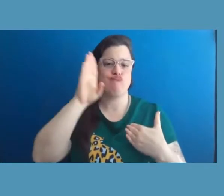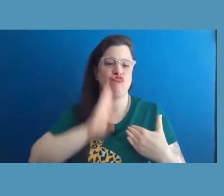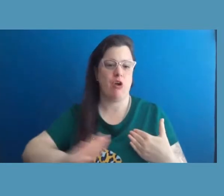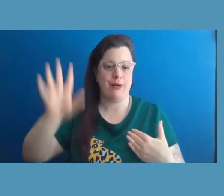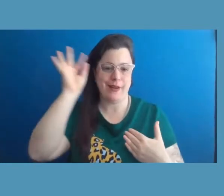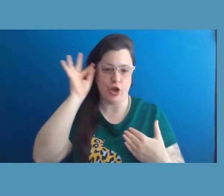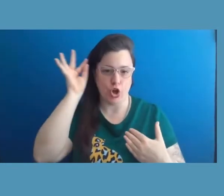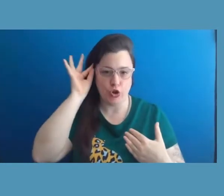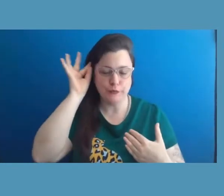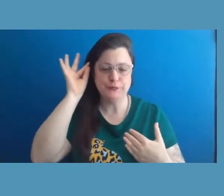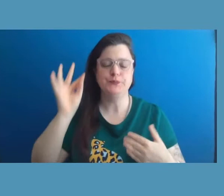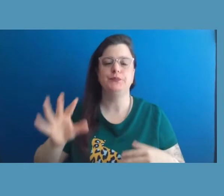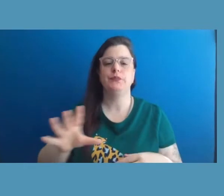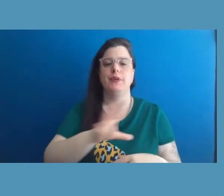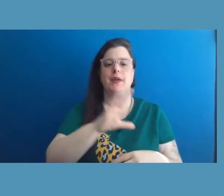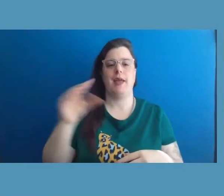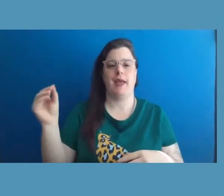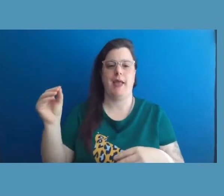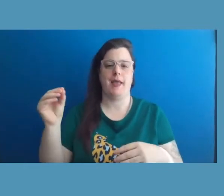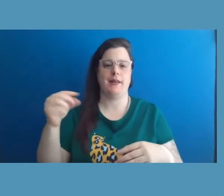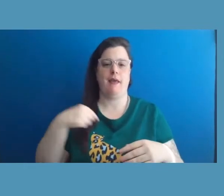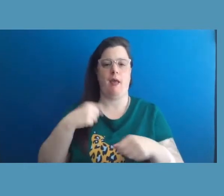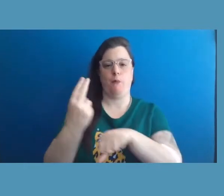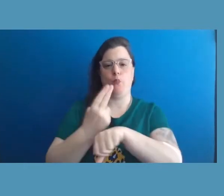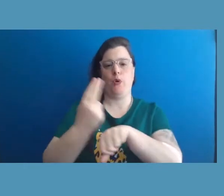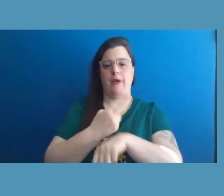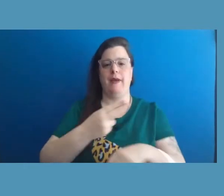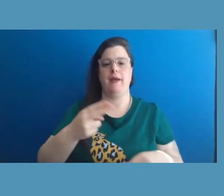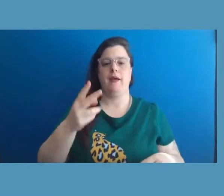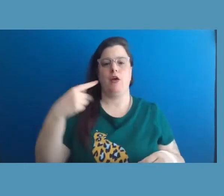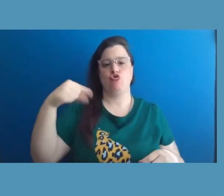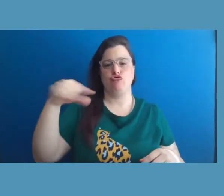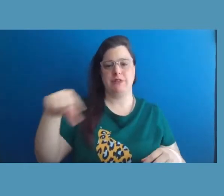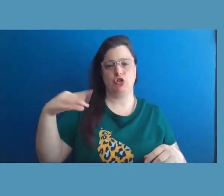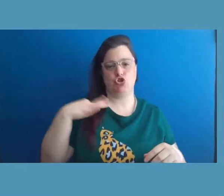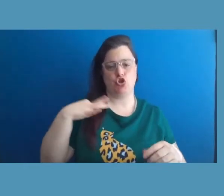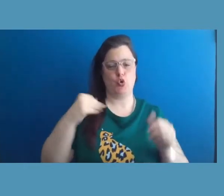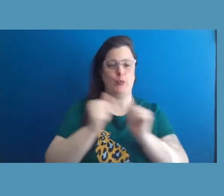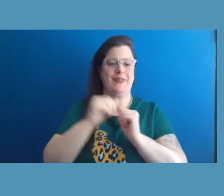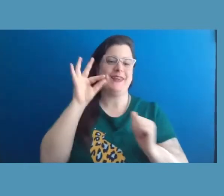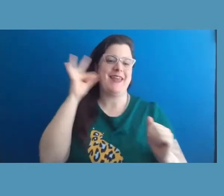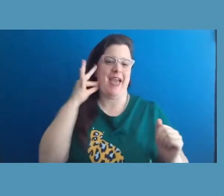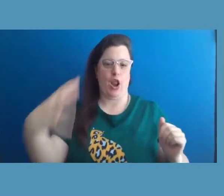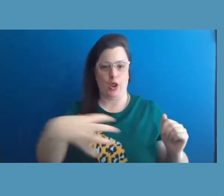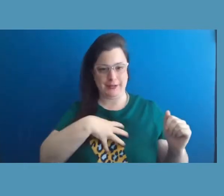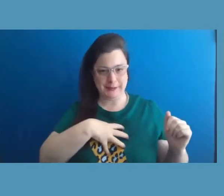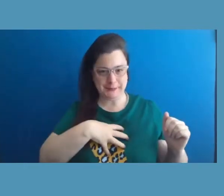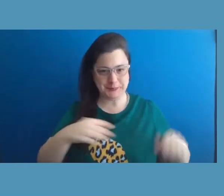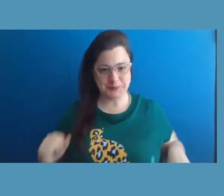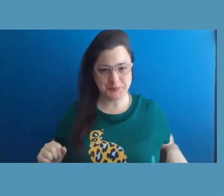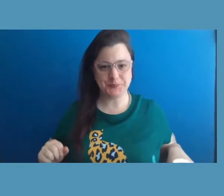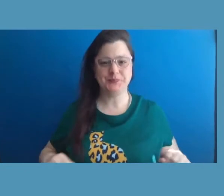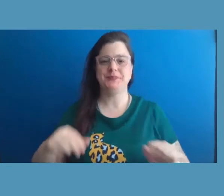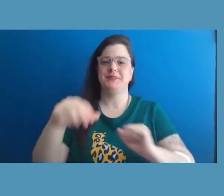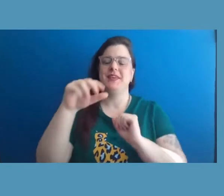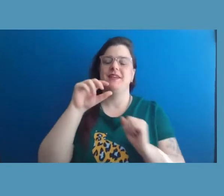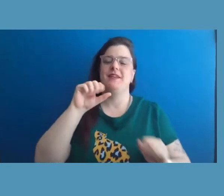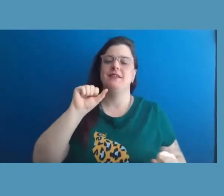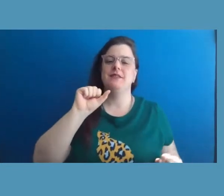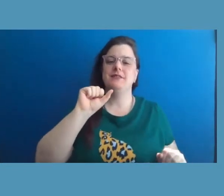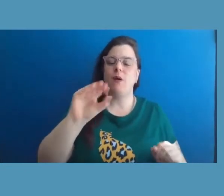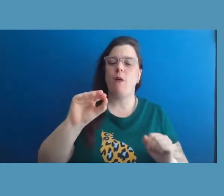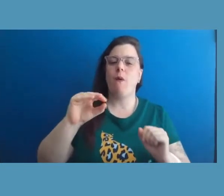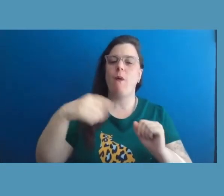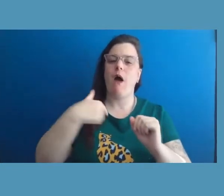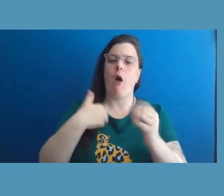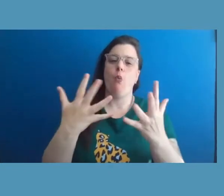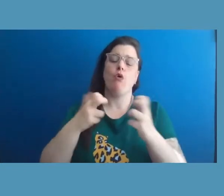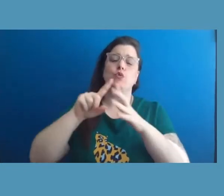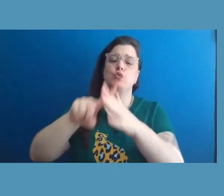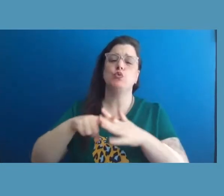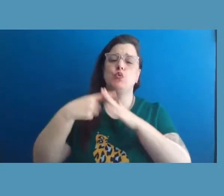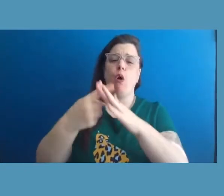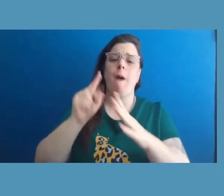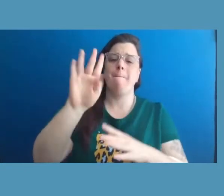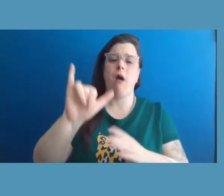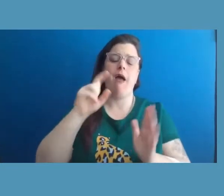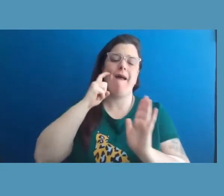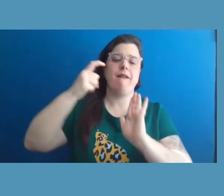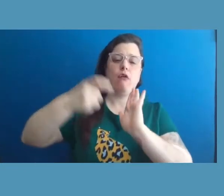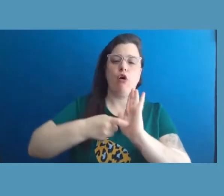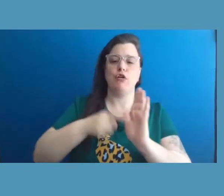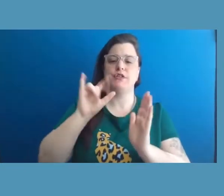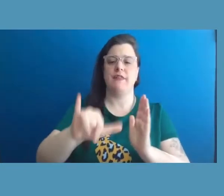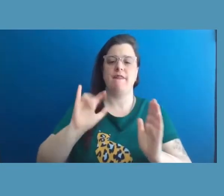woman with long brown hair. And I have a green shirt with a cat on it. So really I want to